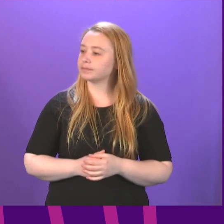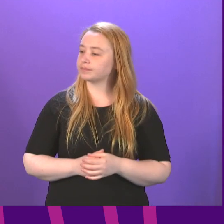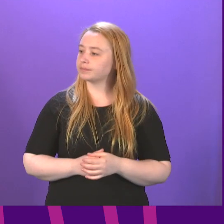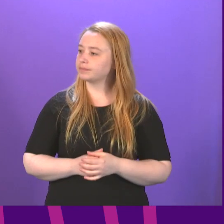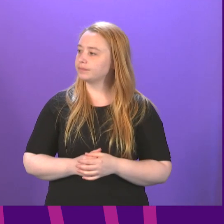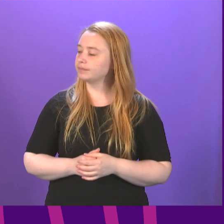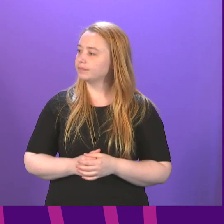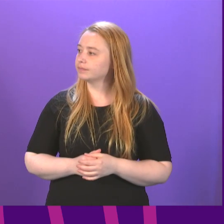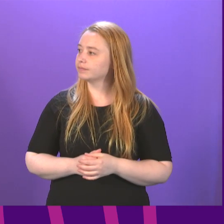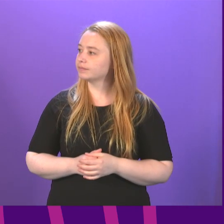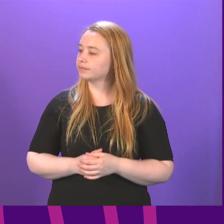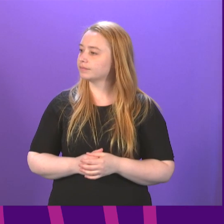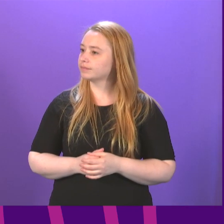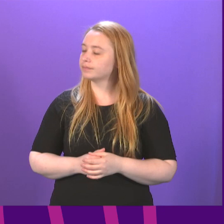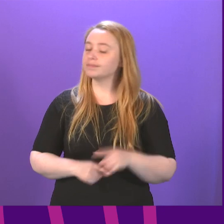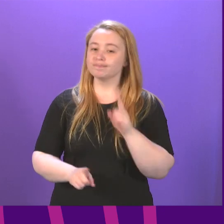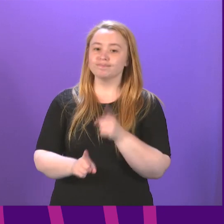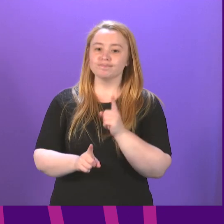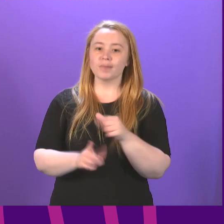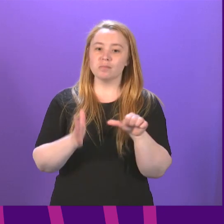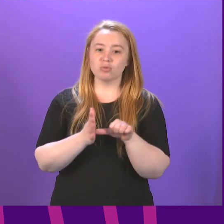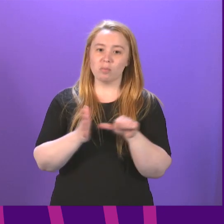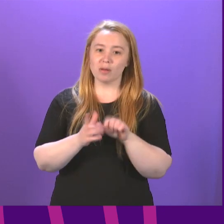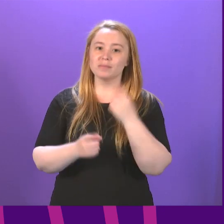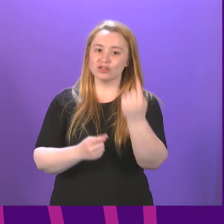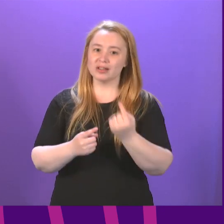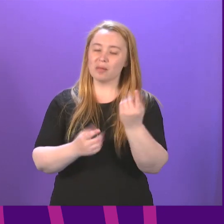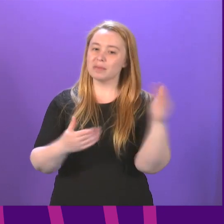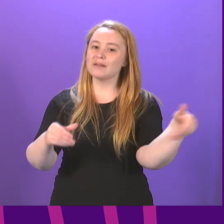Roseanna Cunningham: I know that Annabelle Ewing has been closely involved in the matter for some time,